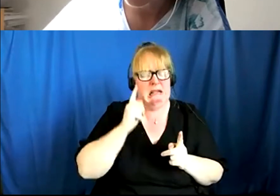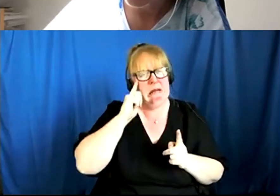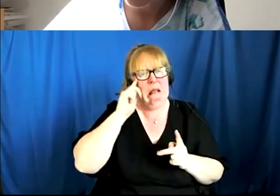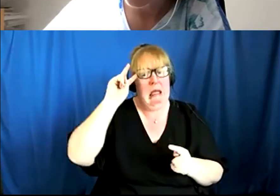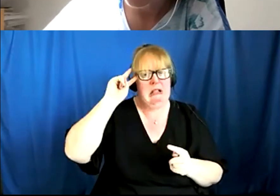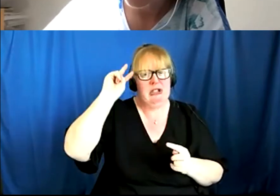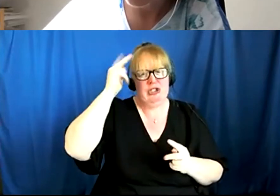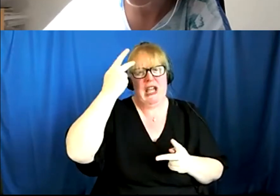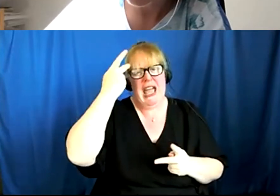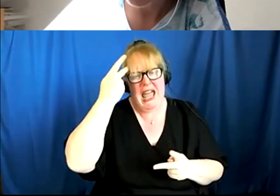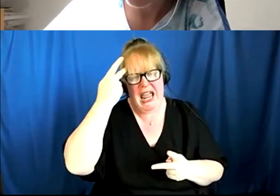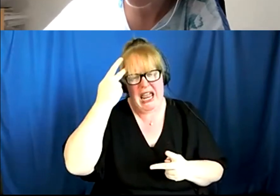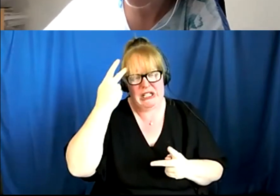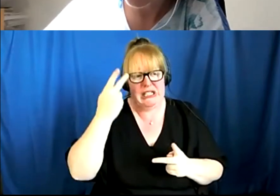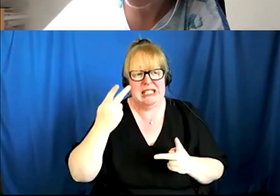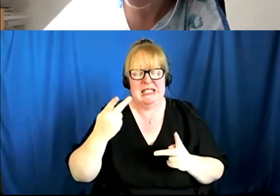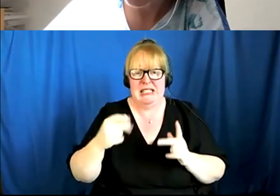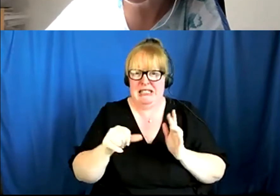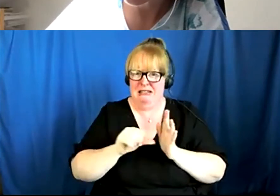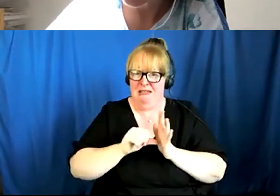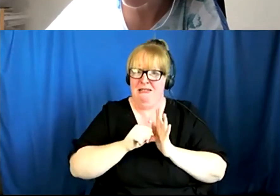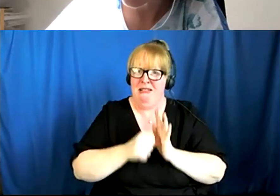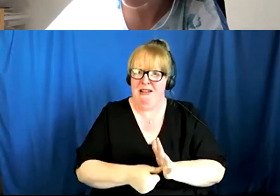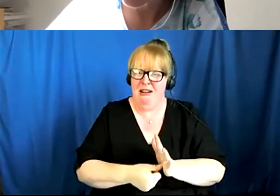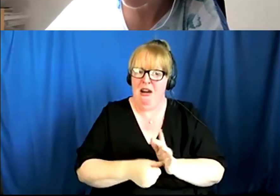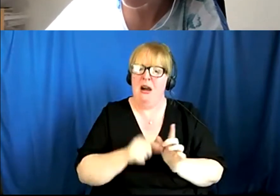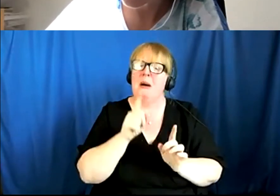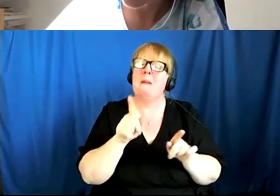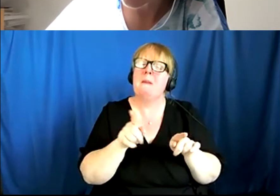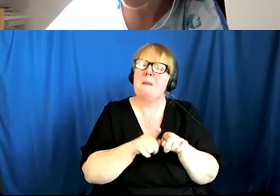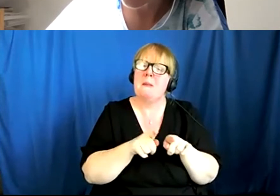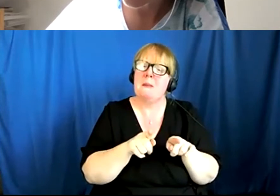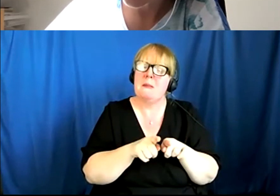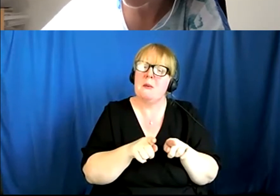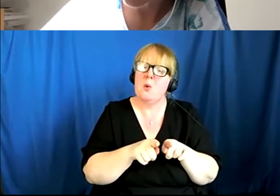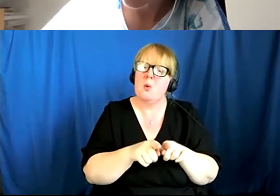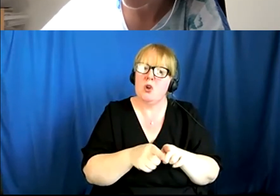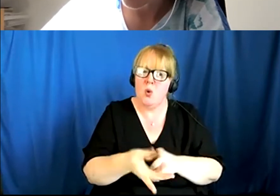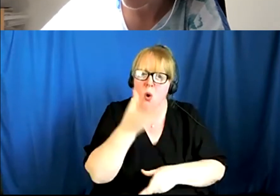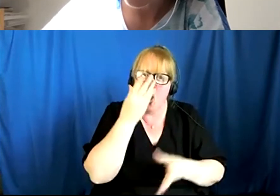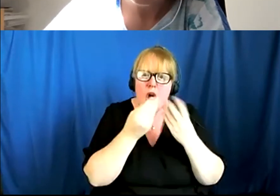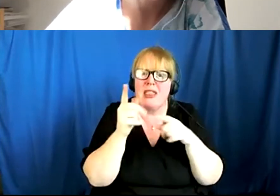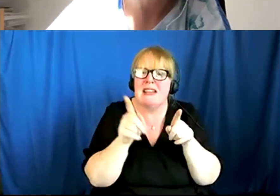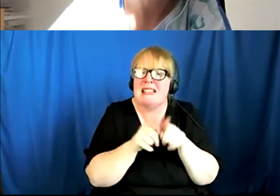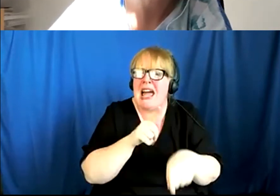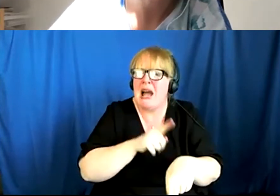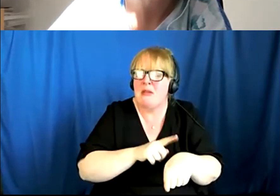of course, hard. But also, that's where you really learn and really learn to sort of tend to your own methods, I guess.